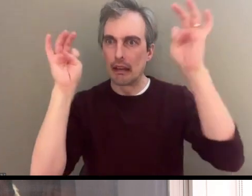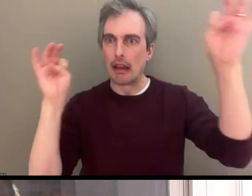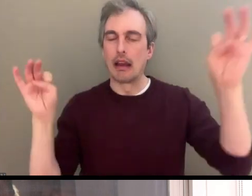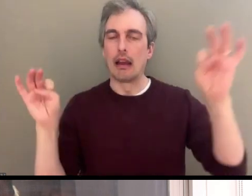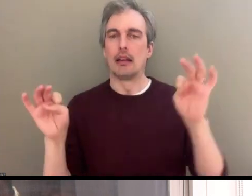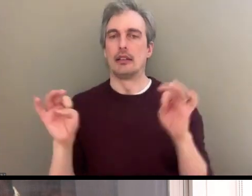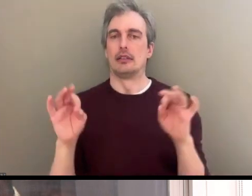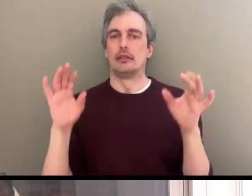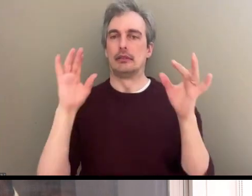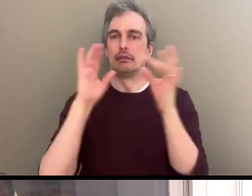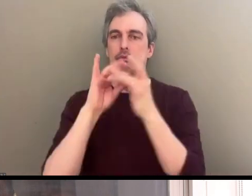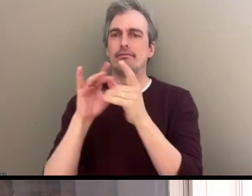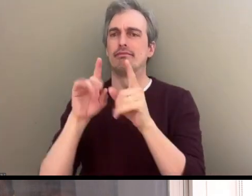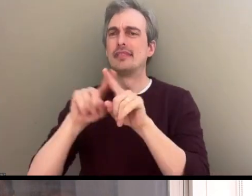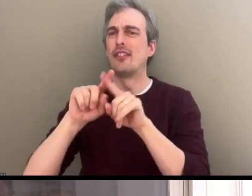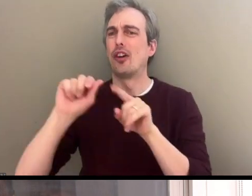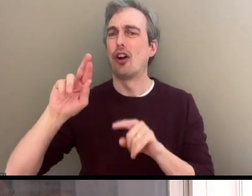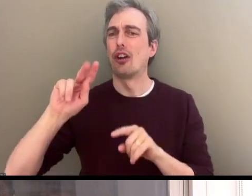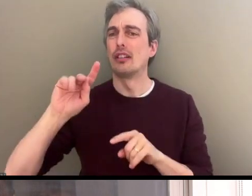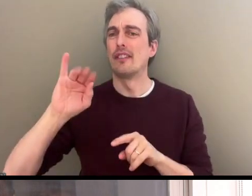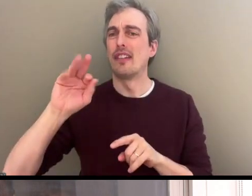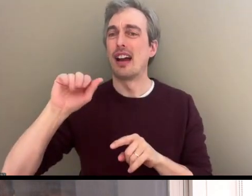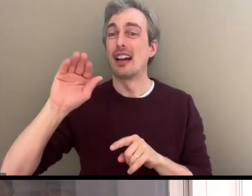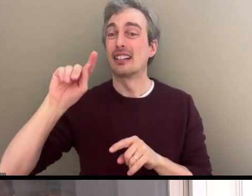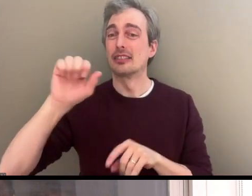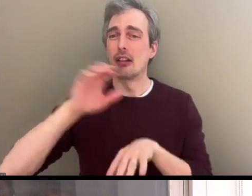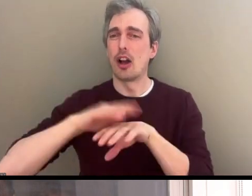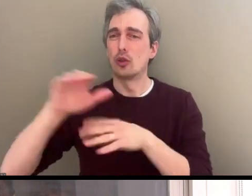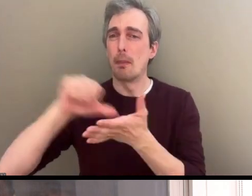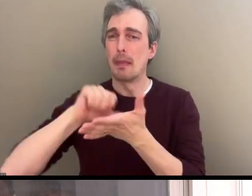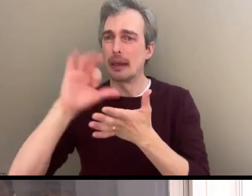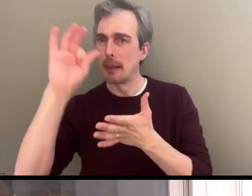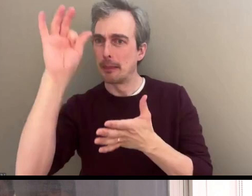So it'll show you the little arrows and part of the legend on the left-hand side